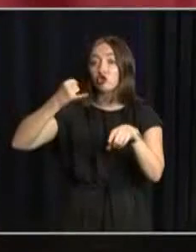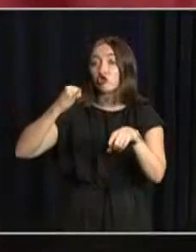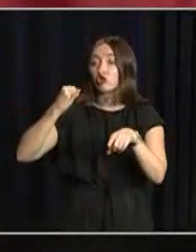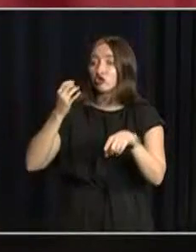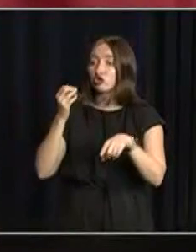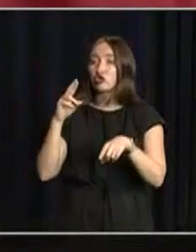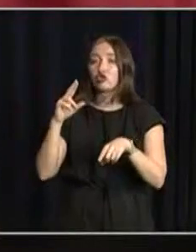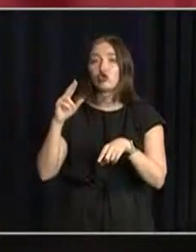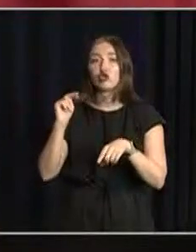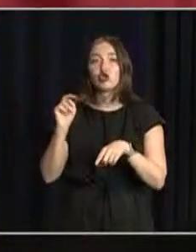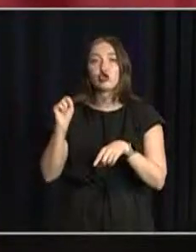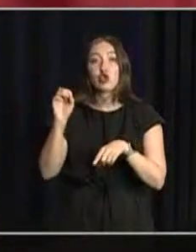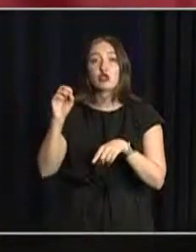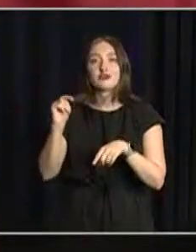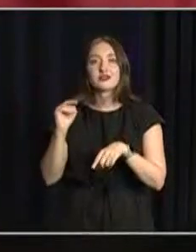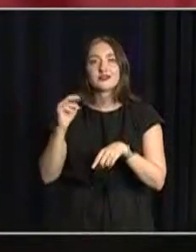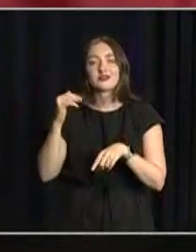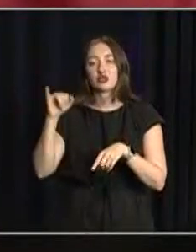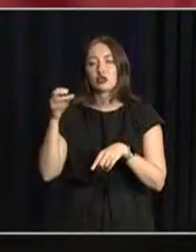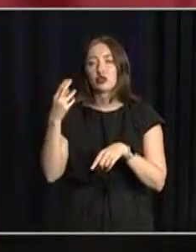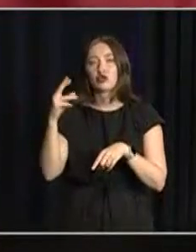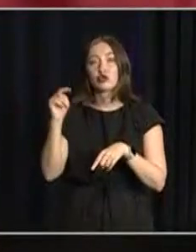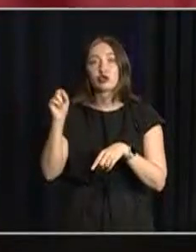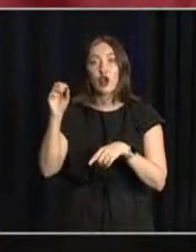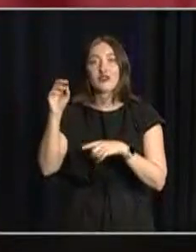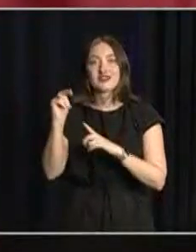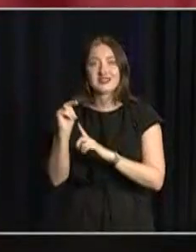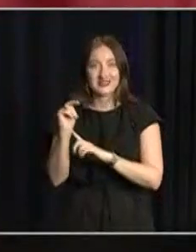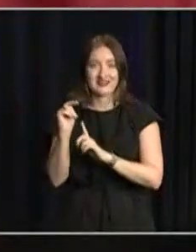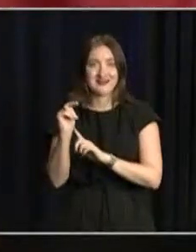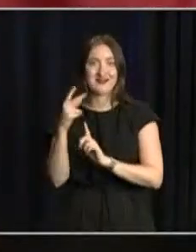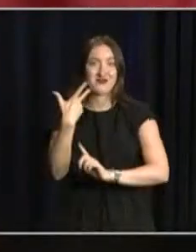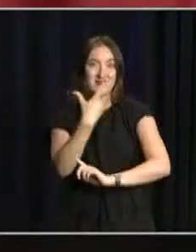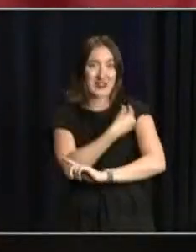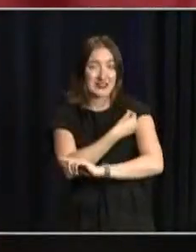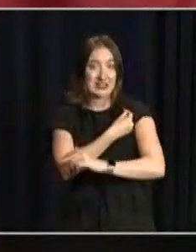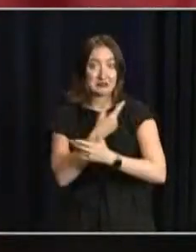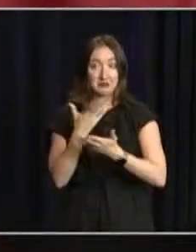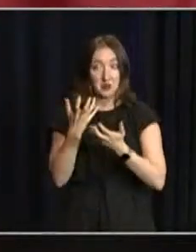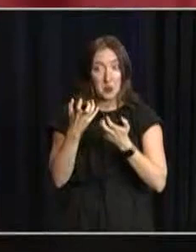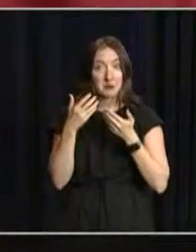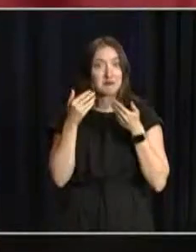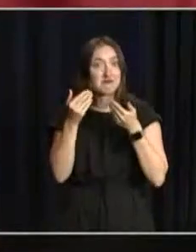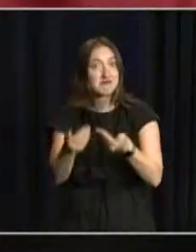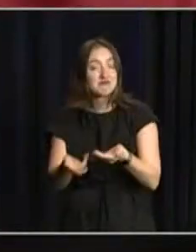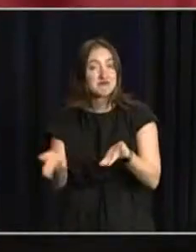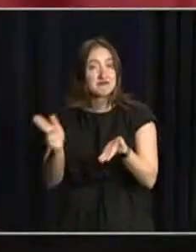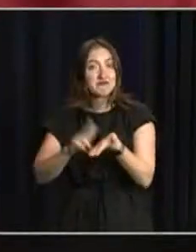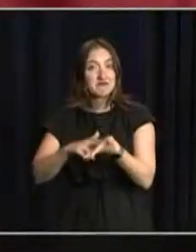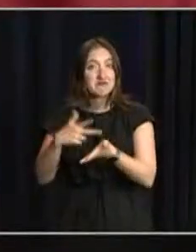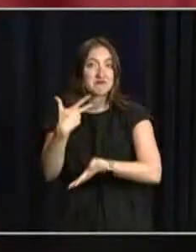you are also eligible to receive a $100 H-E-B gift card if you visit a Metro Health Vaccine clinic.